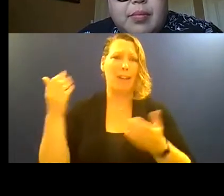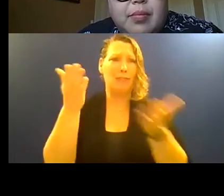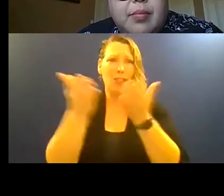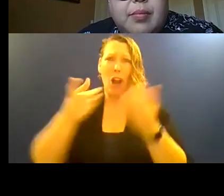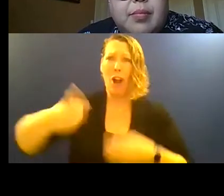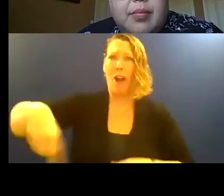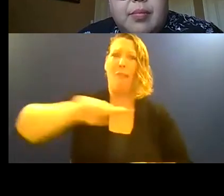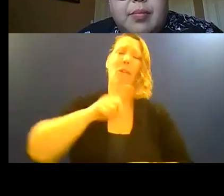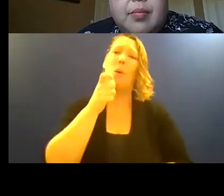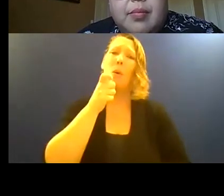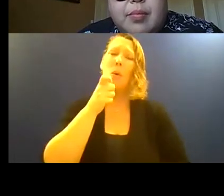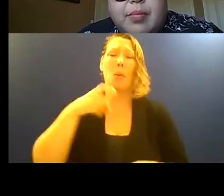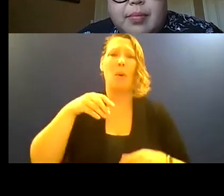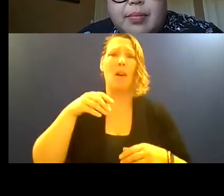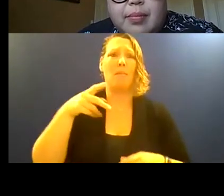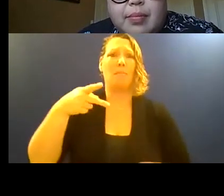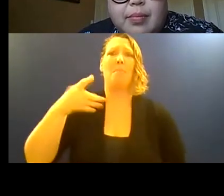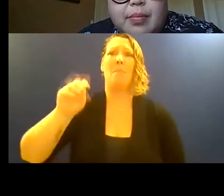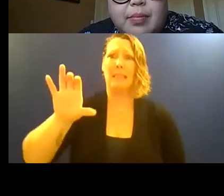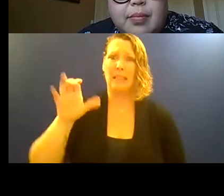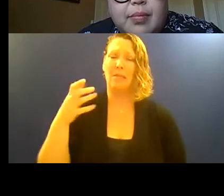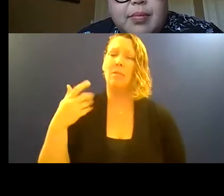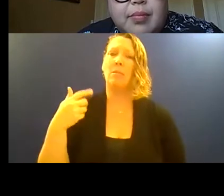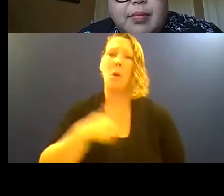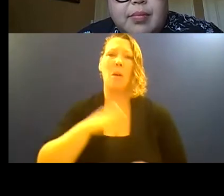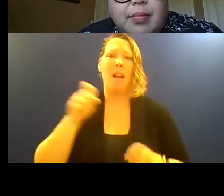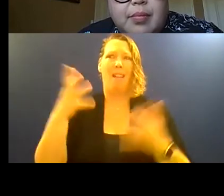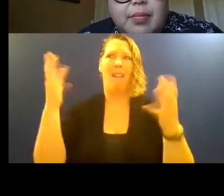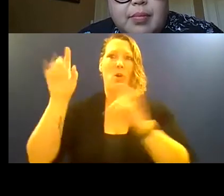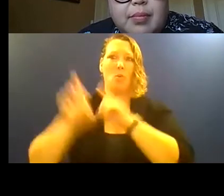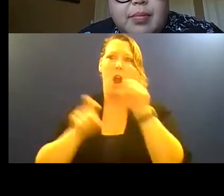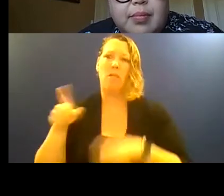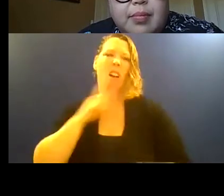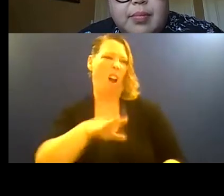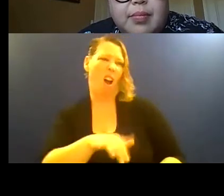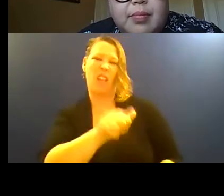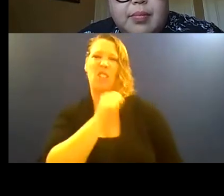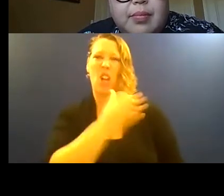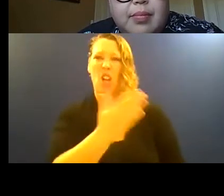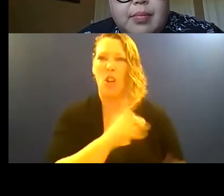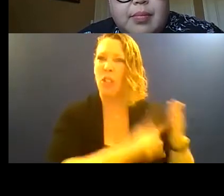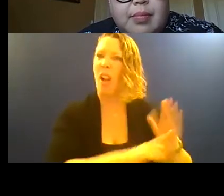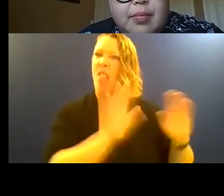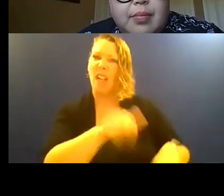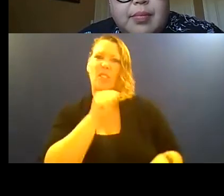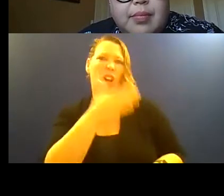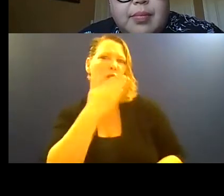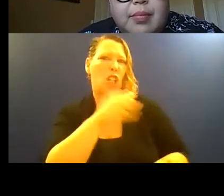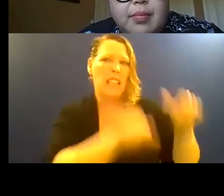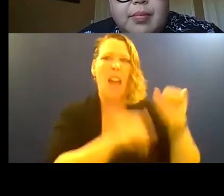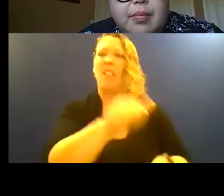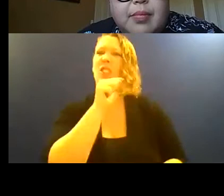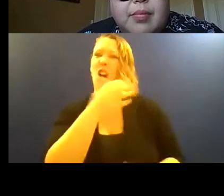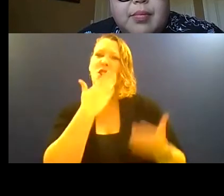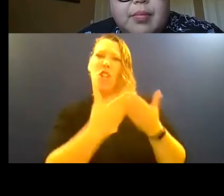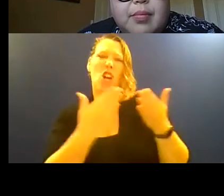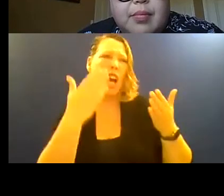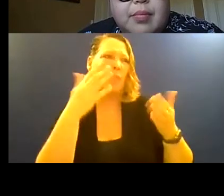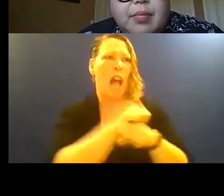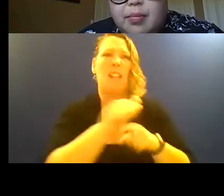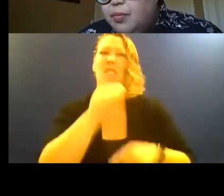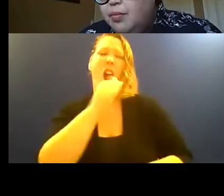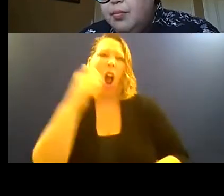color. You know often times it's a lot of questioning and undermining that of, well that's not a good research that's not good science that's not a good practice that's not realistic.